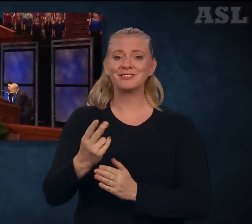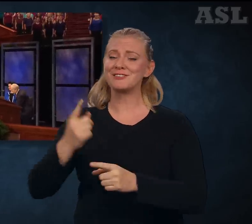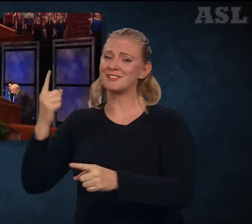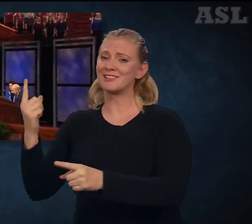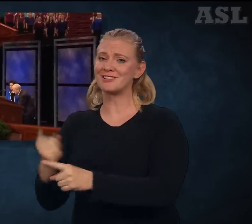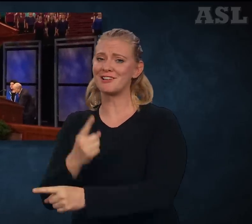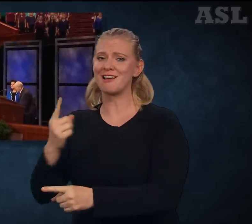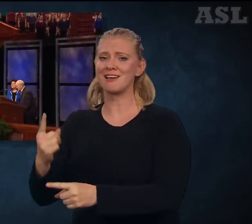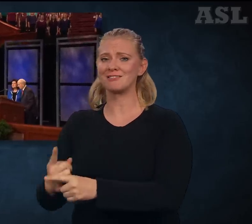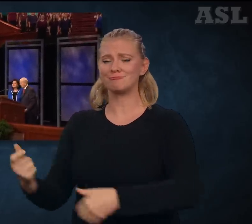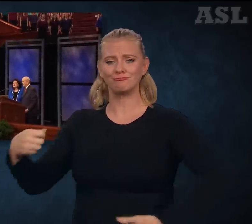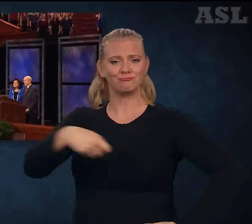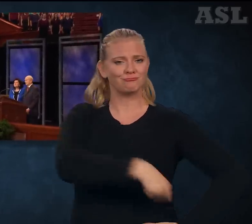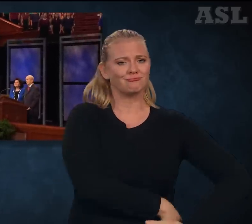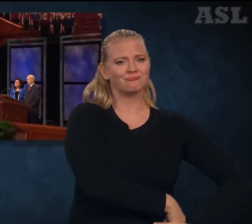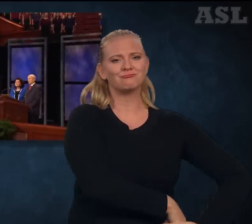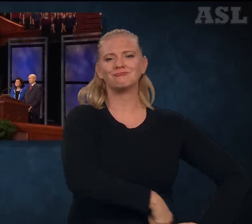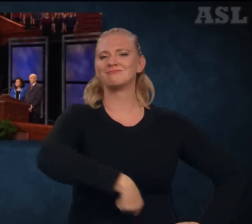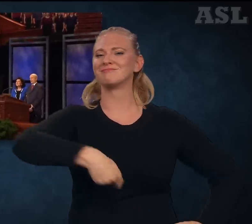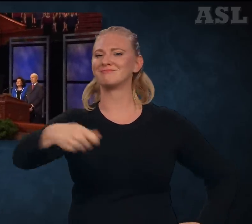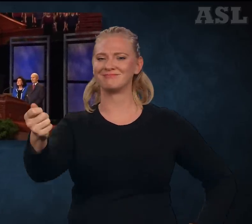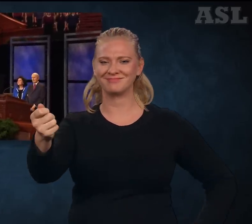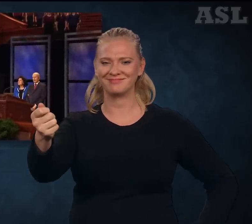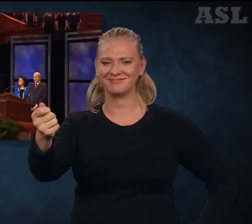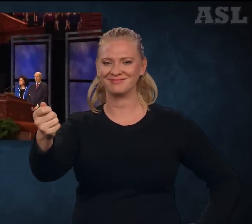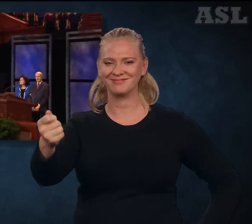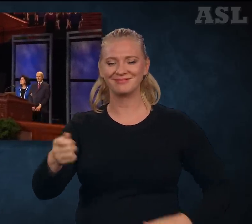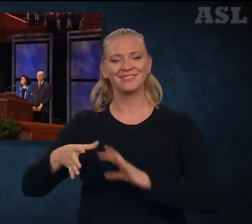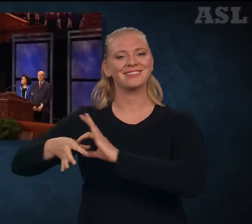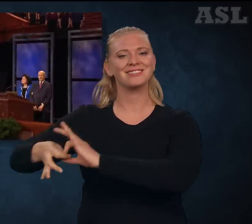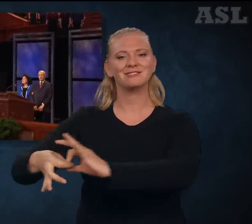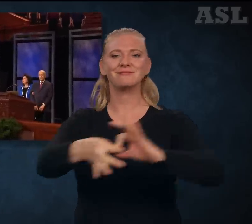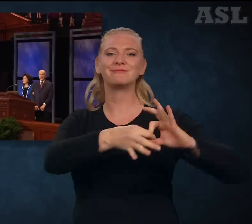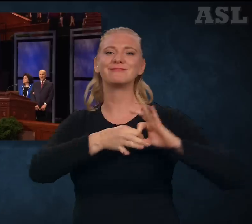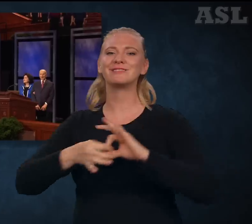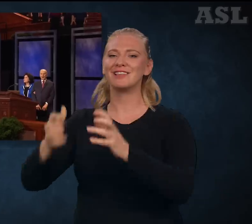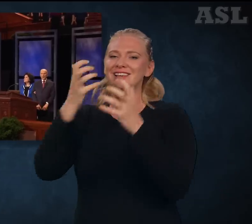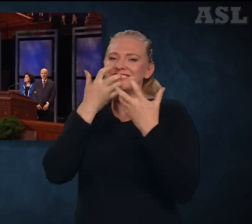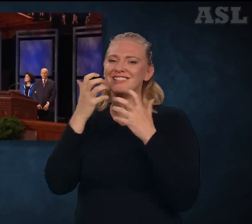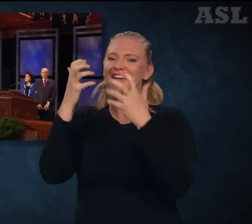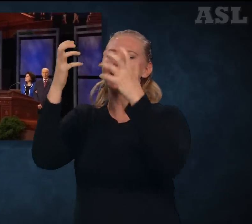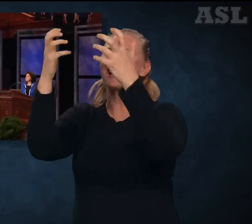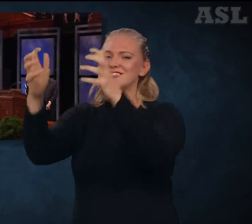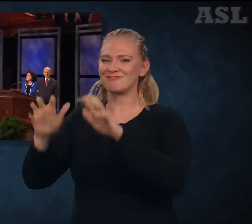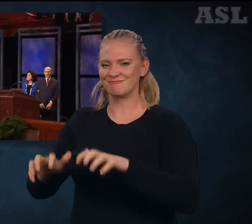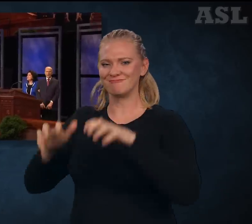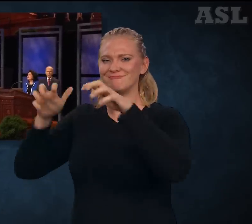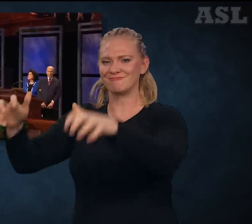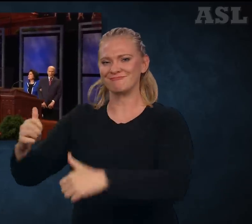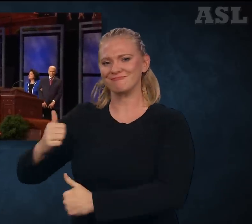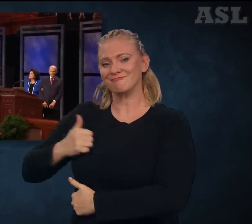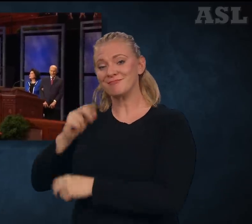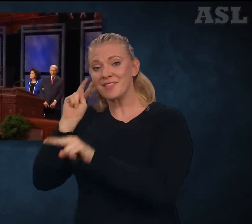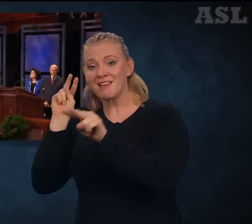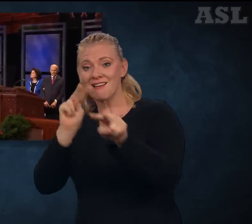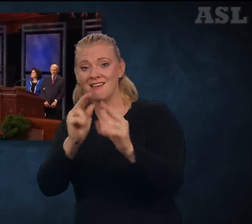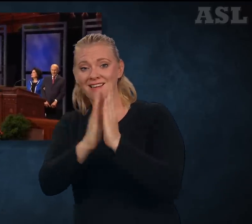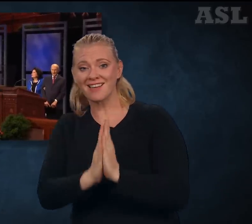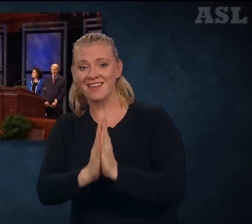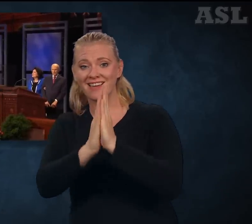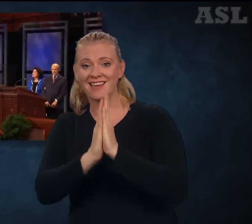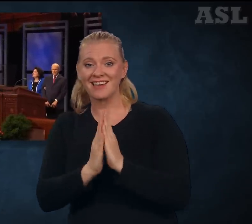WITH THE SWORD OF TRUTH AND RIGHT;